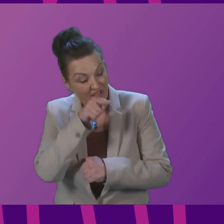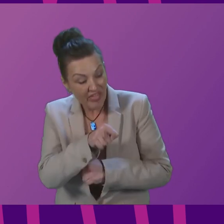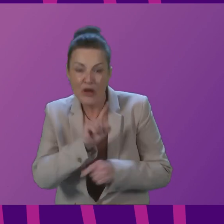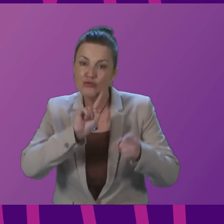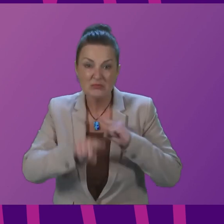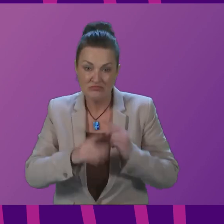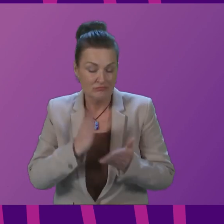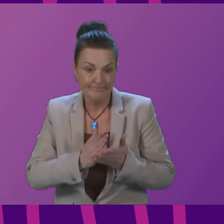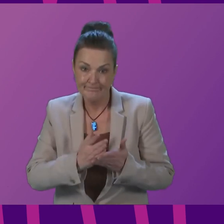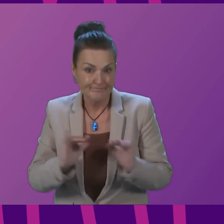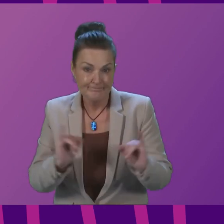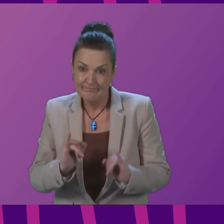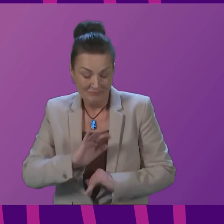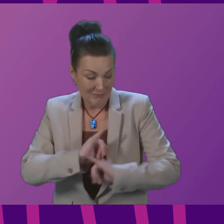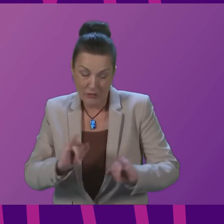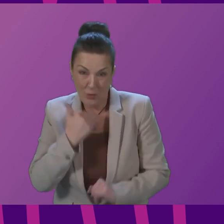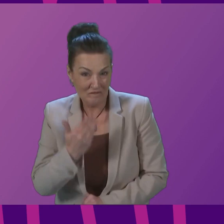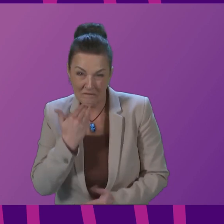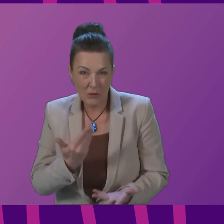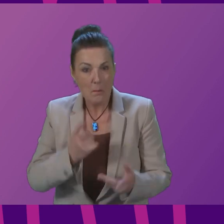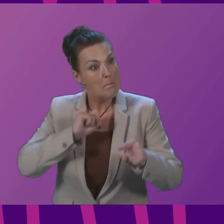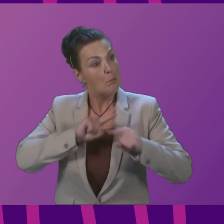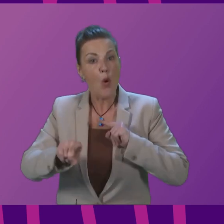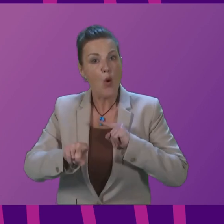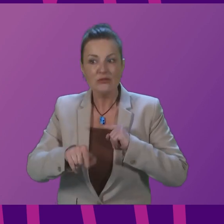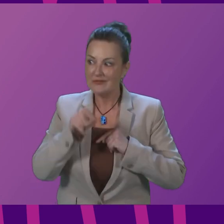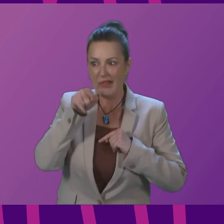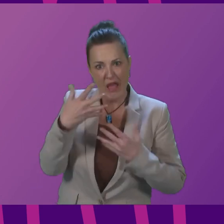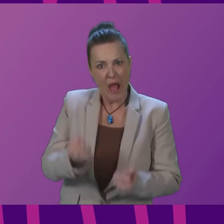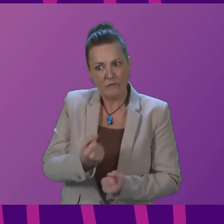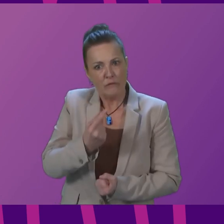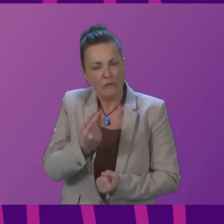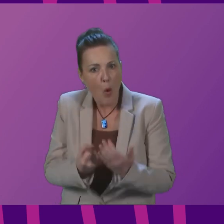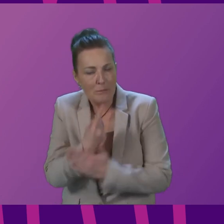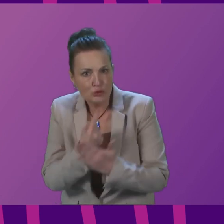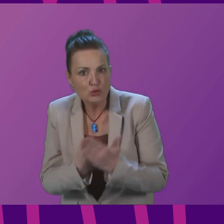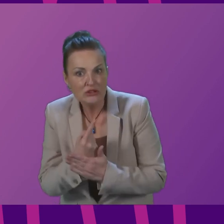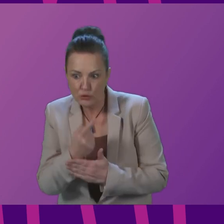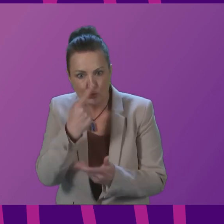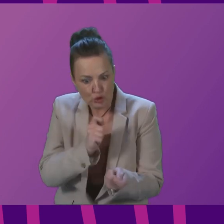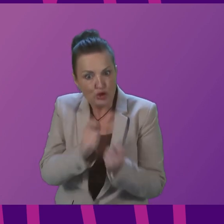Most of the resources and levers to tackle the crisis lie with the UK Government.